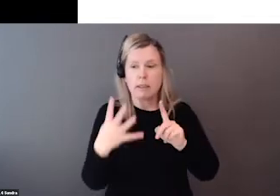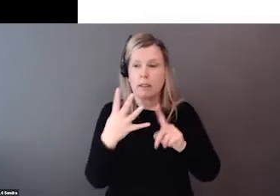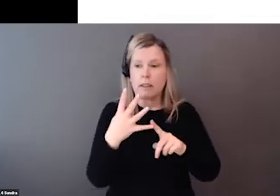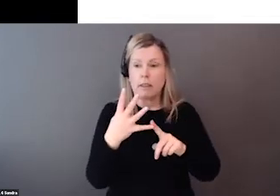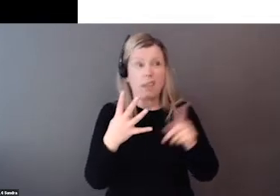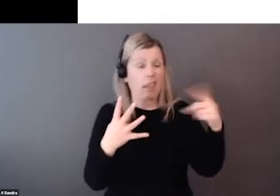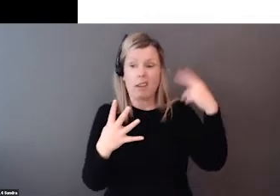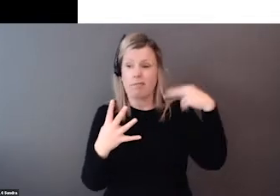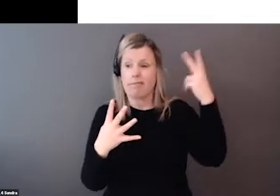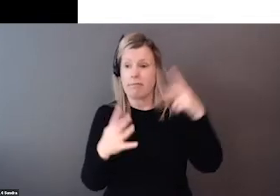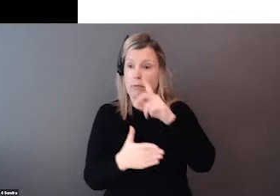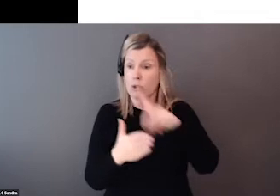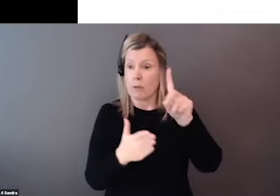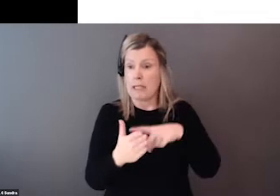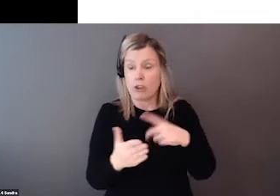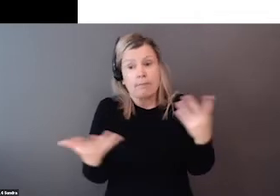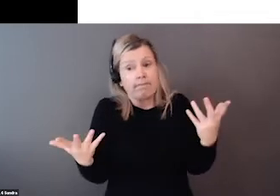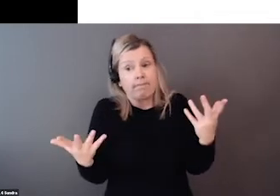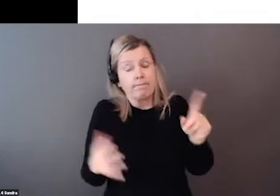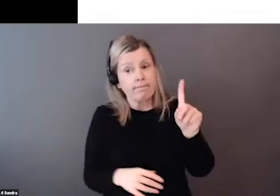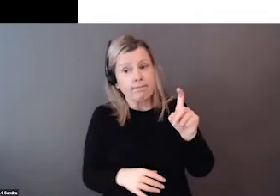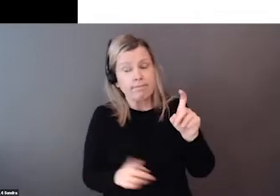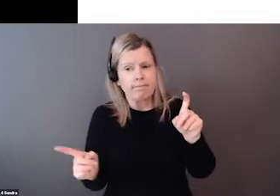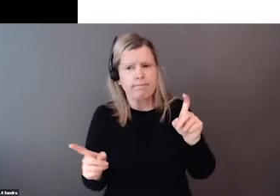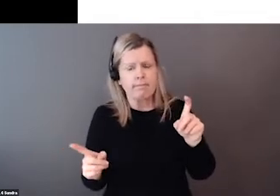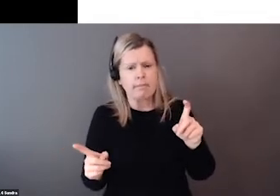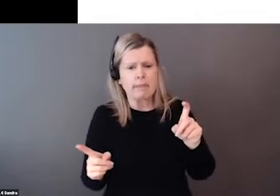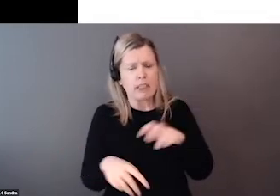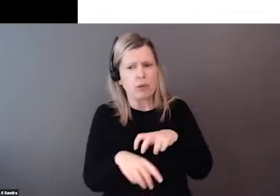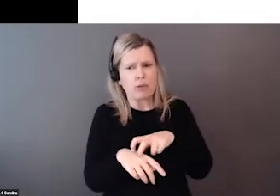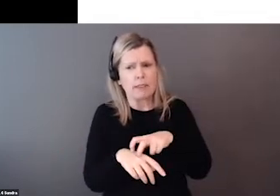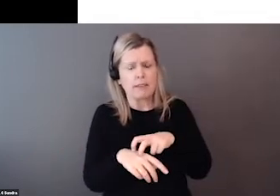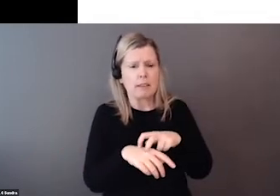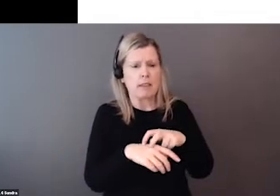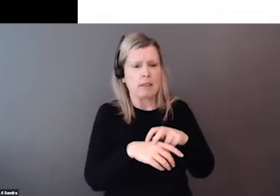of discrimination that could emerge as the types of jobs change, or maybe as jobs become more competitive,